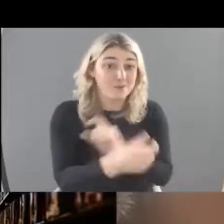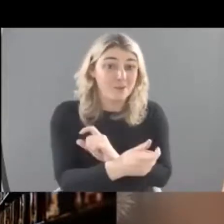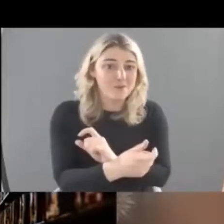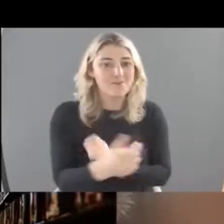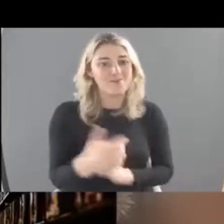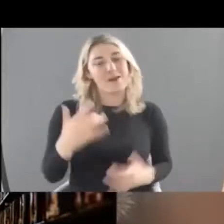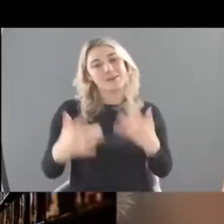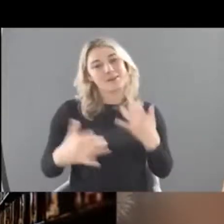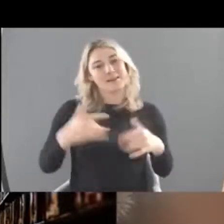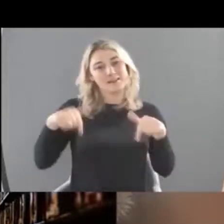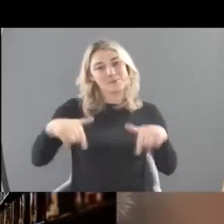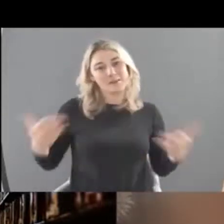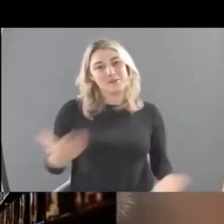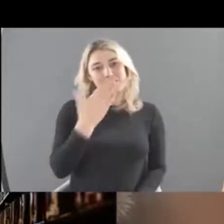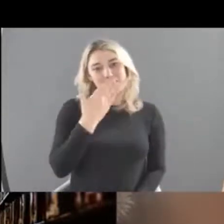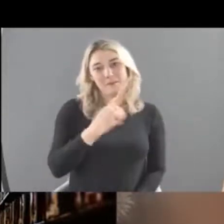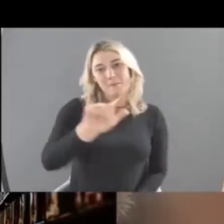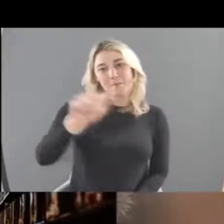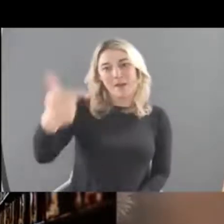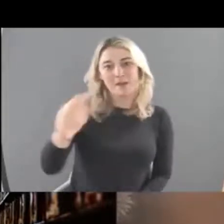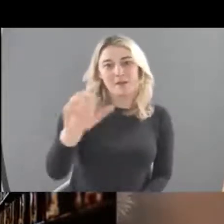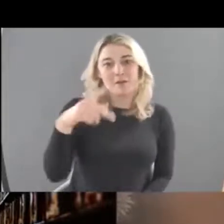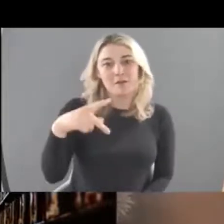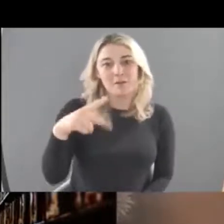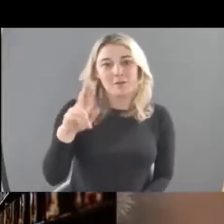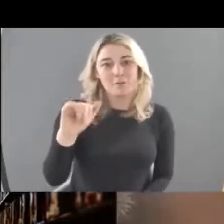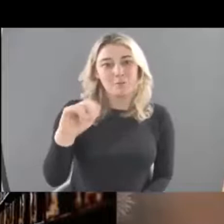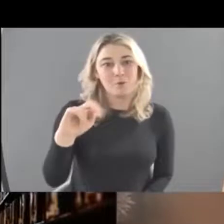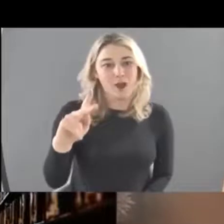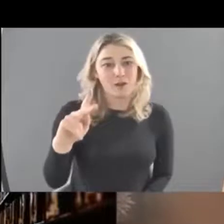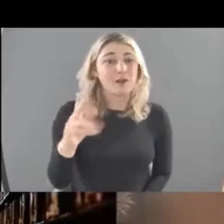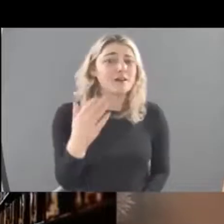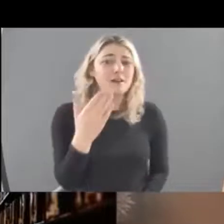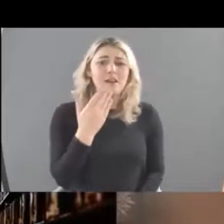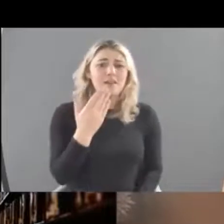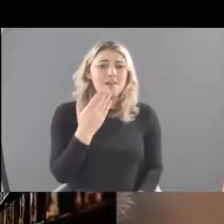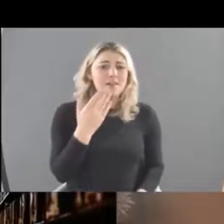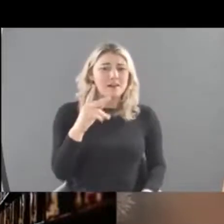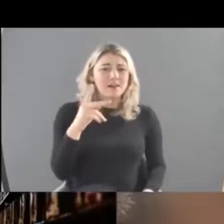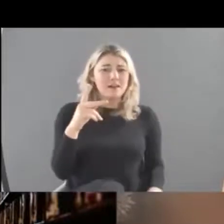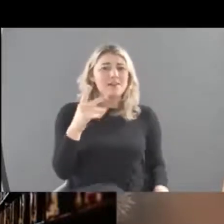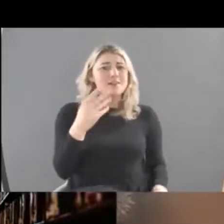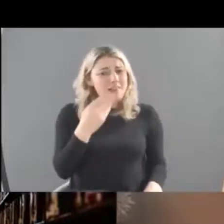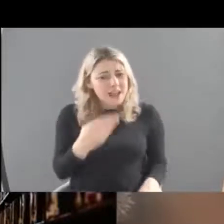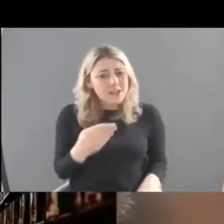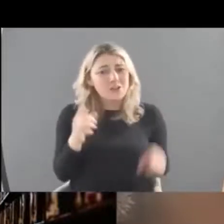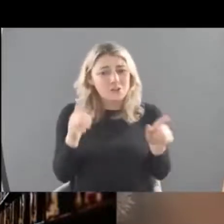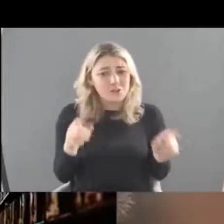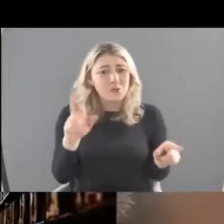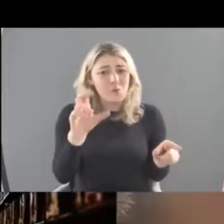Thank you so much Nicole and Ron for offering those campus level of perspectives. And just to add